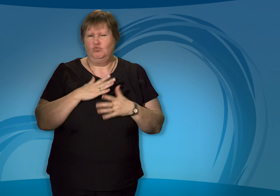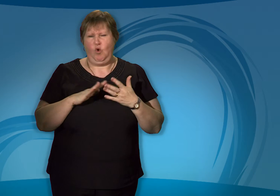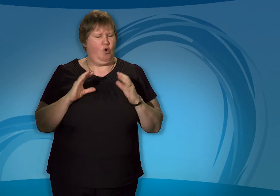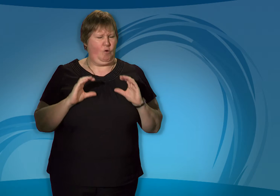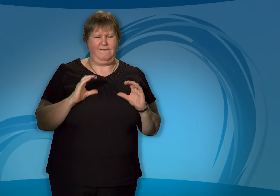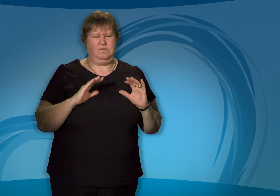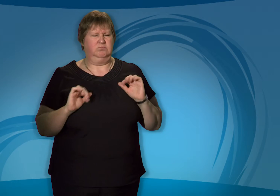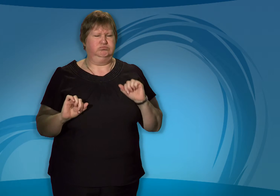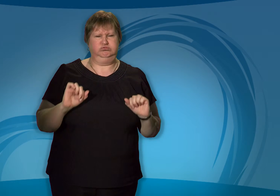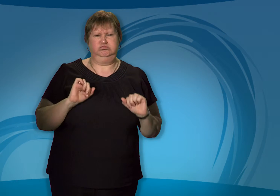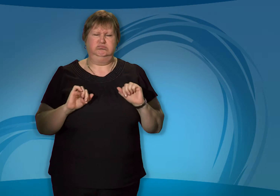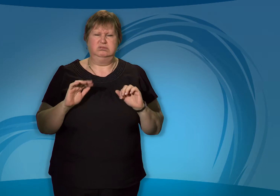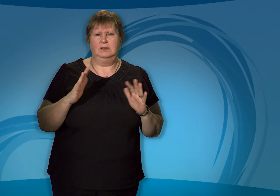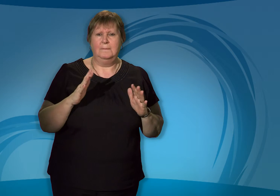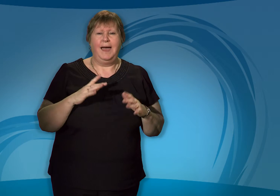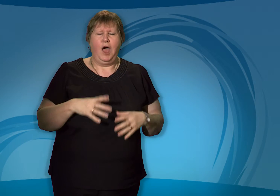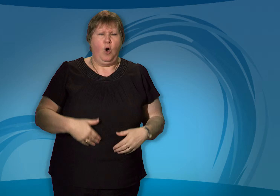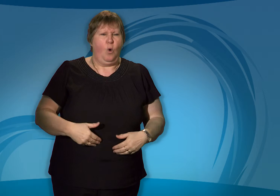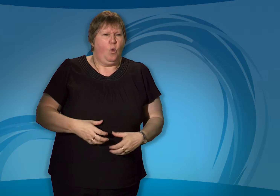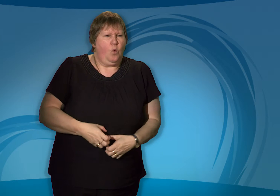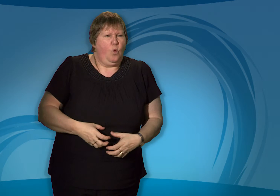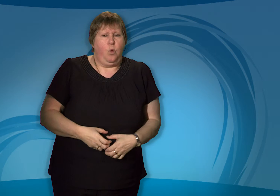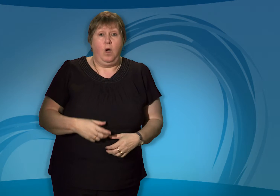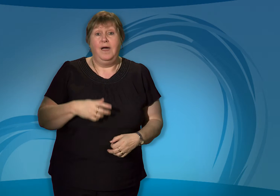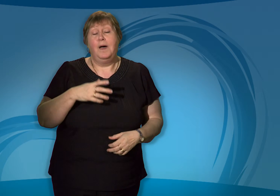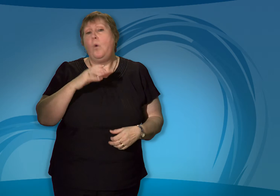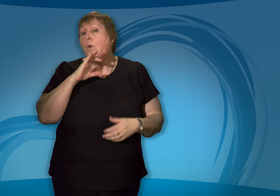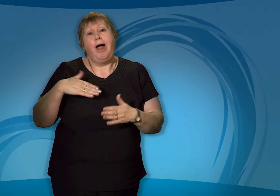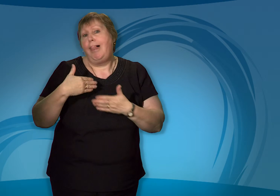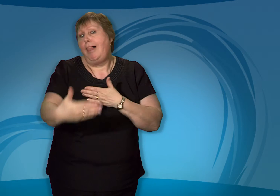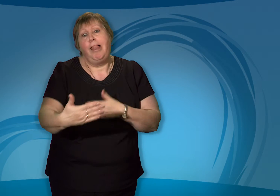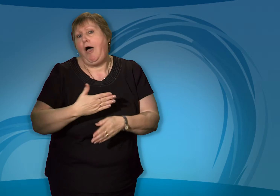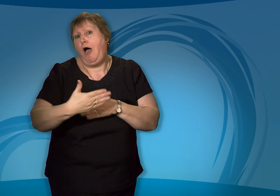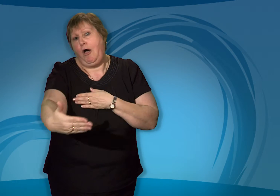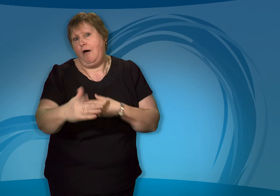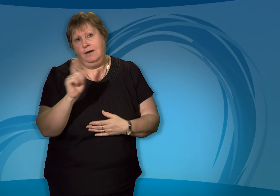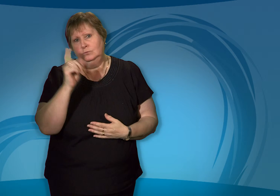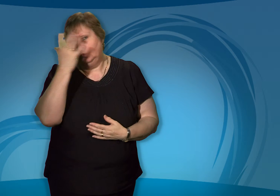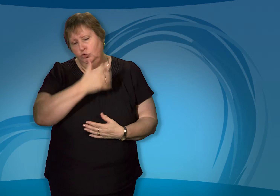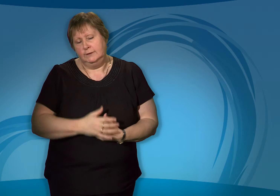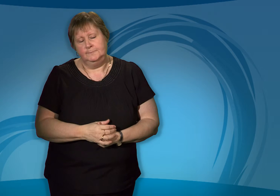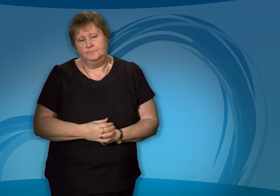It may cause you a little discomfort and abdominal cramping, but it will not last too long.